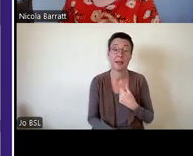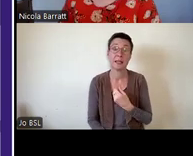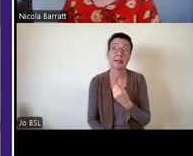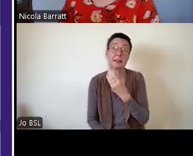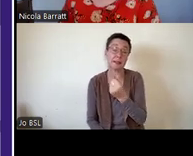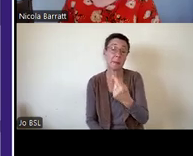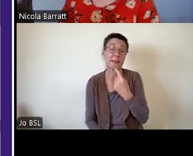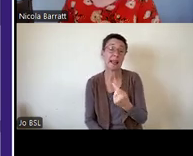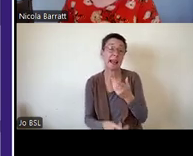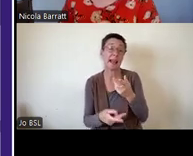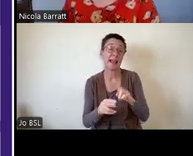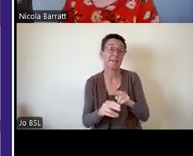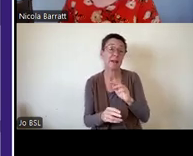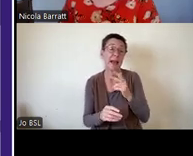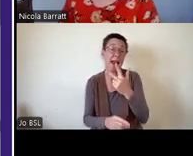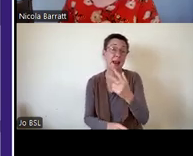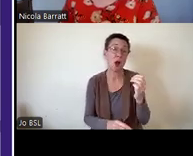get 26% higher engagement.